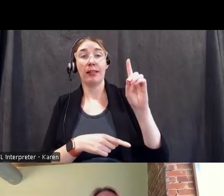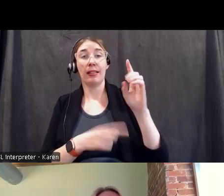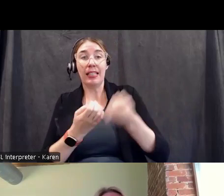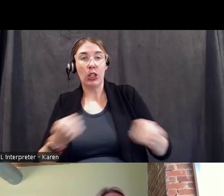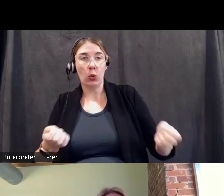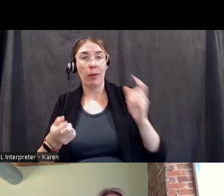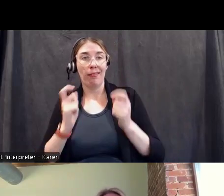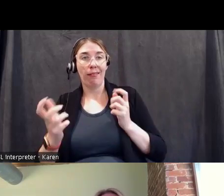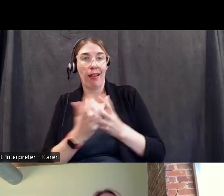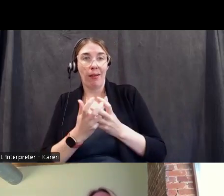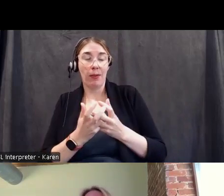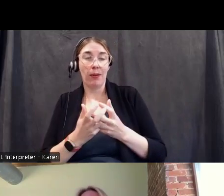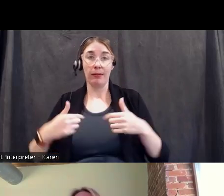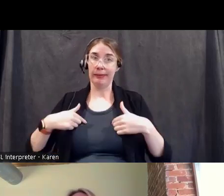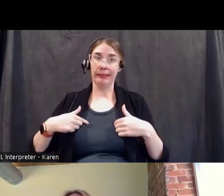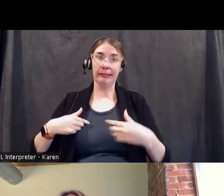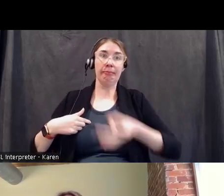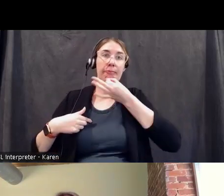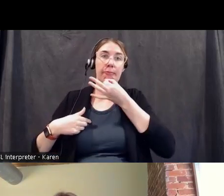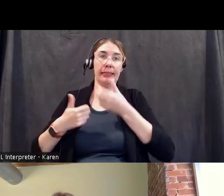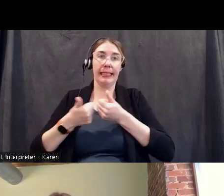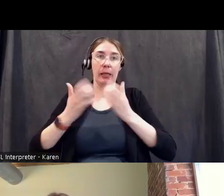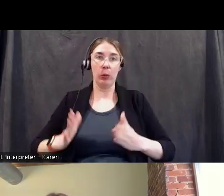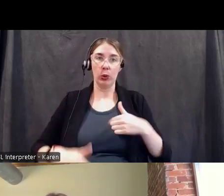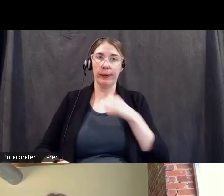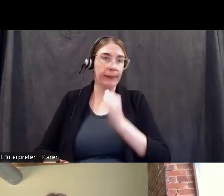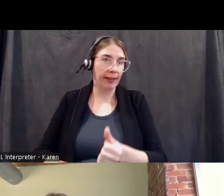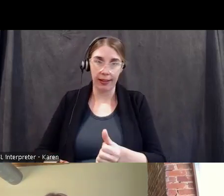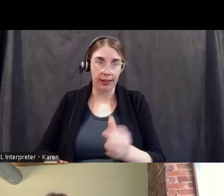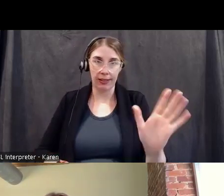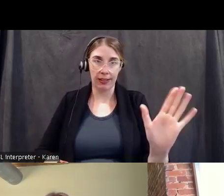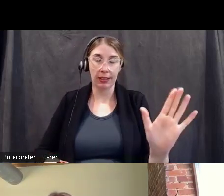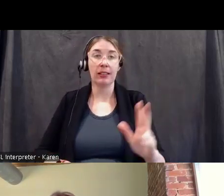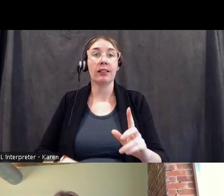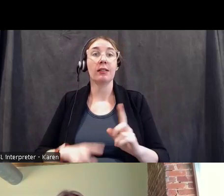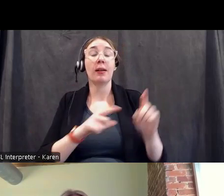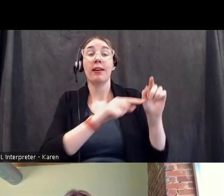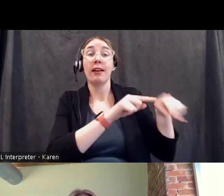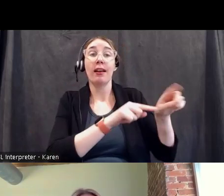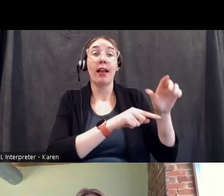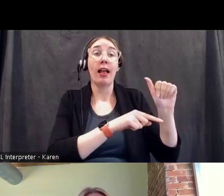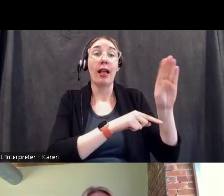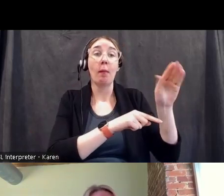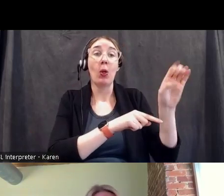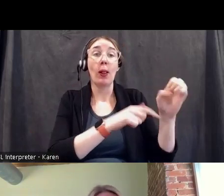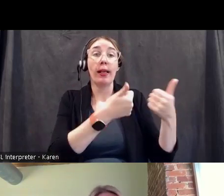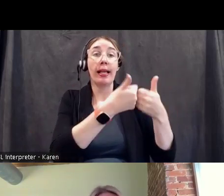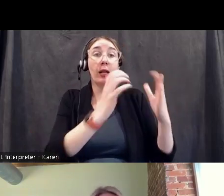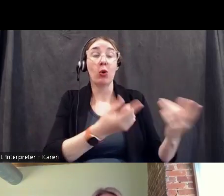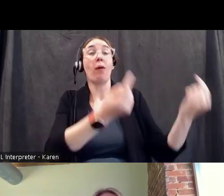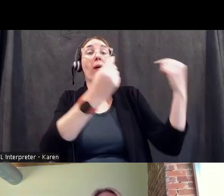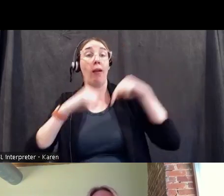I am not a gamer, but adaptive -- Able Gamers actually came to Georgia to train us, our team,